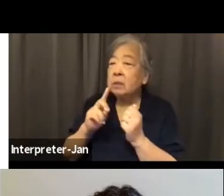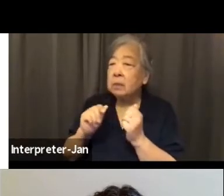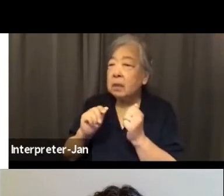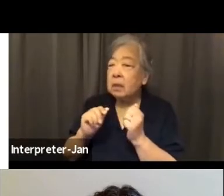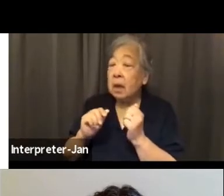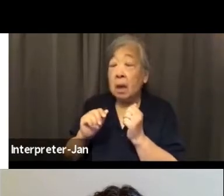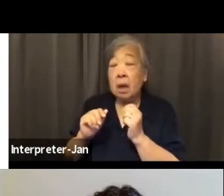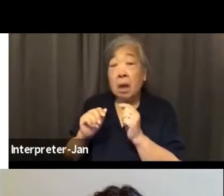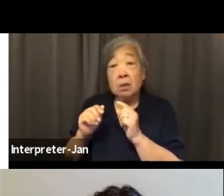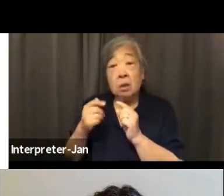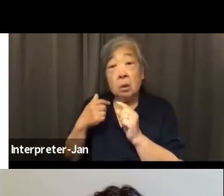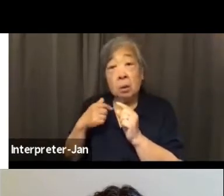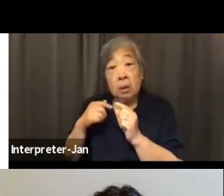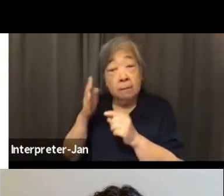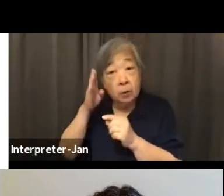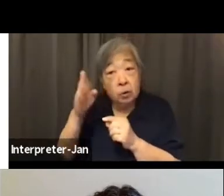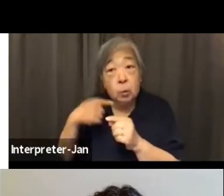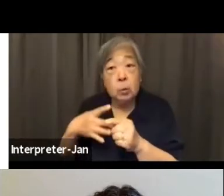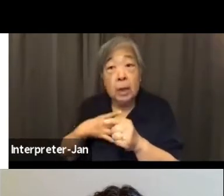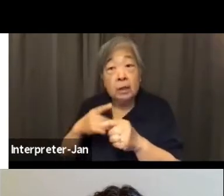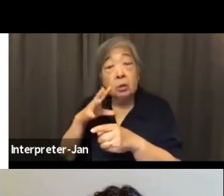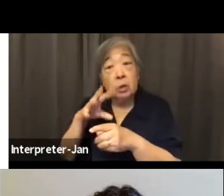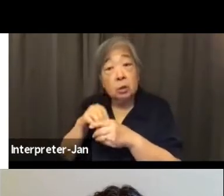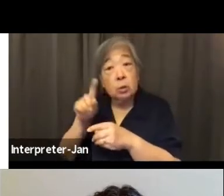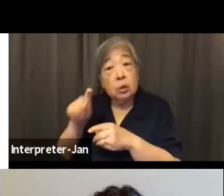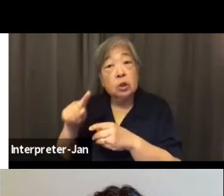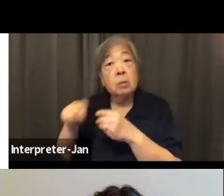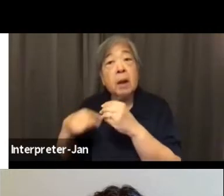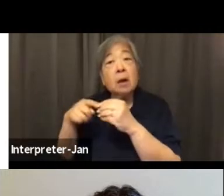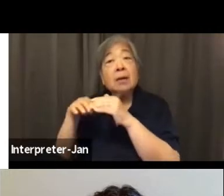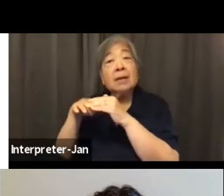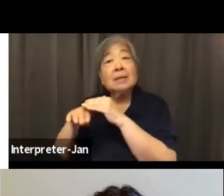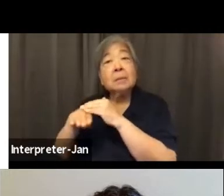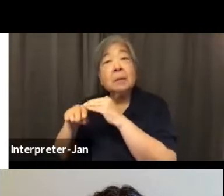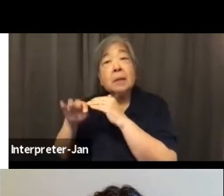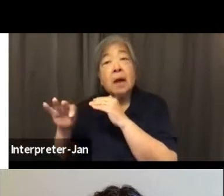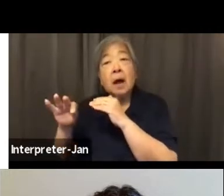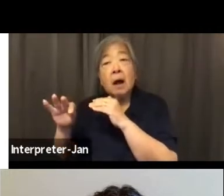We'd like to include a question about the accessibility of virtual platforms our partners